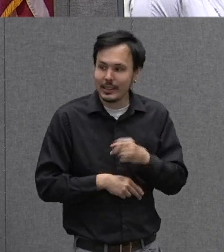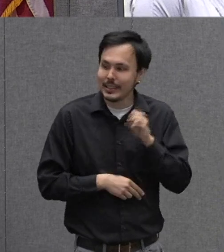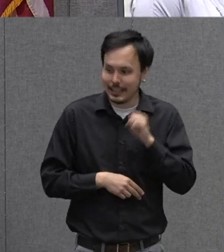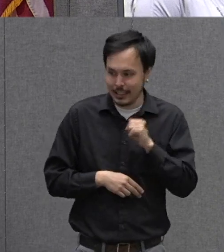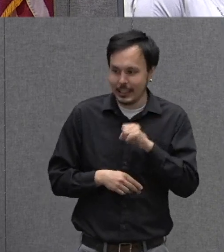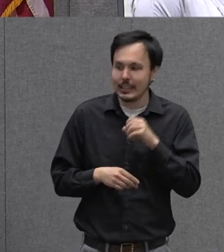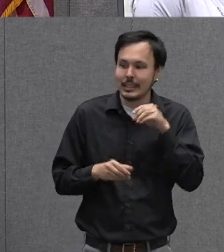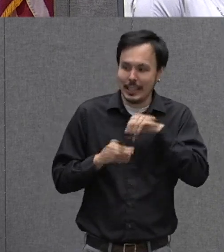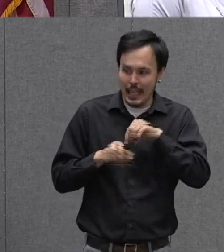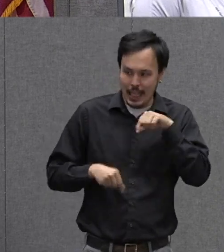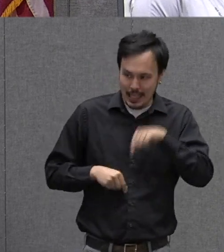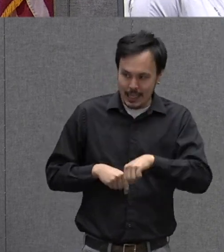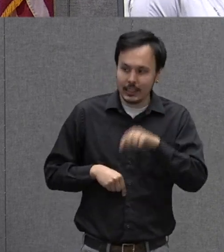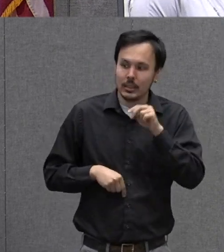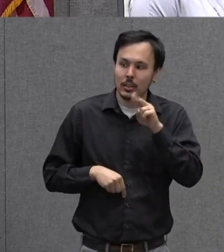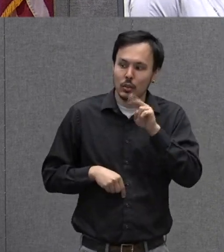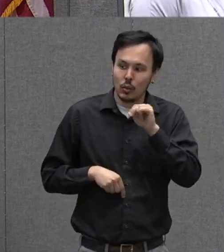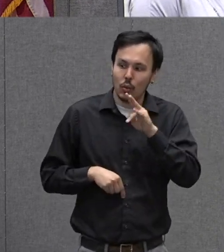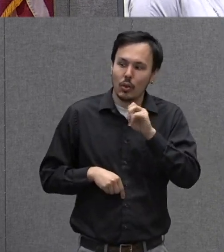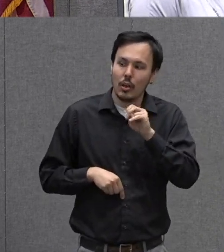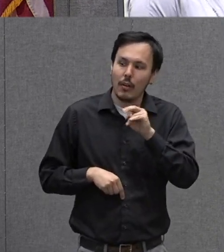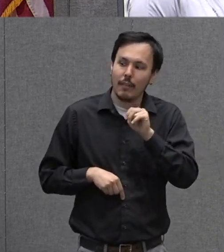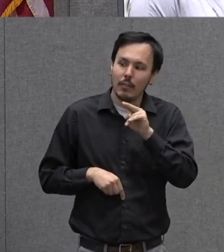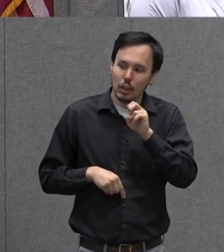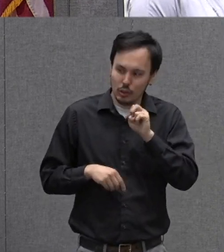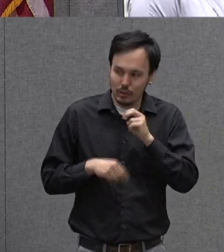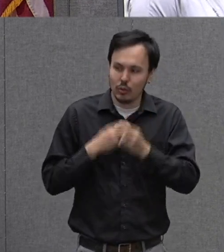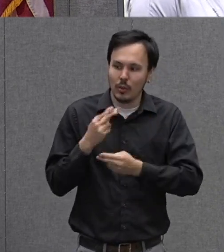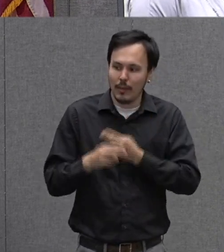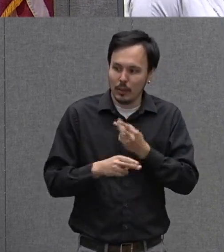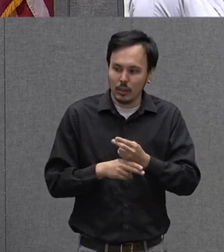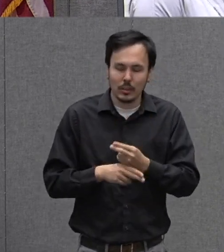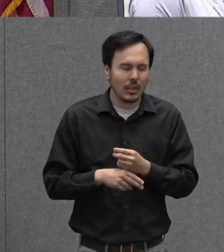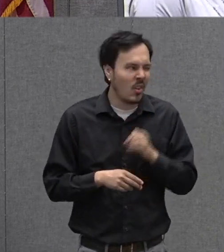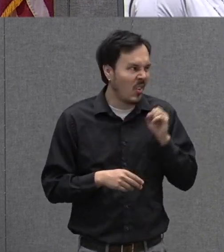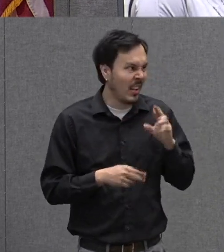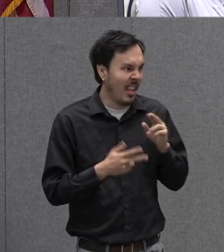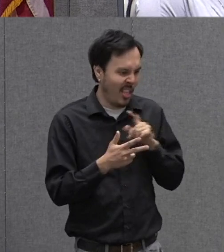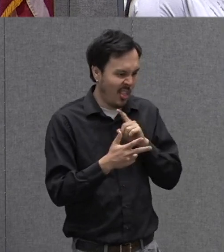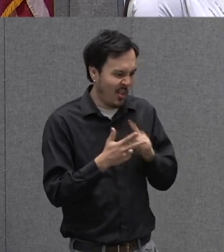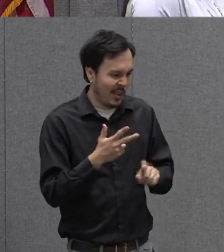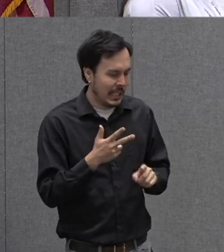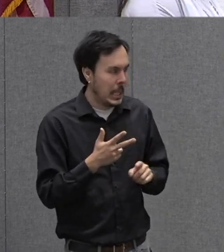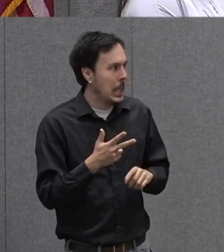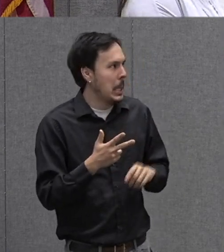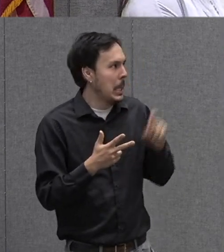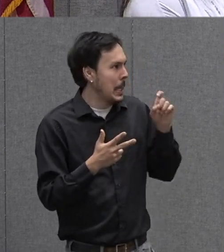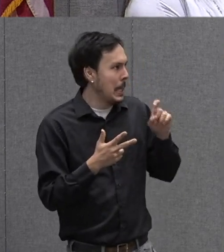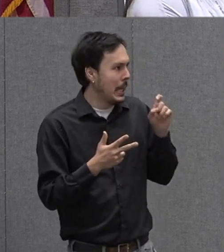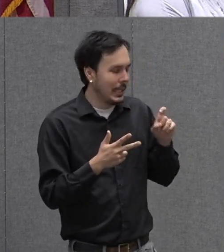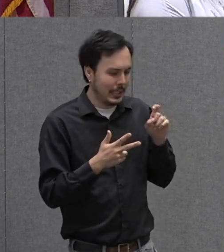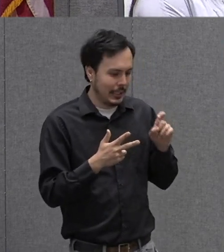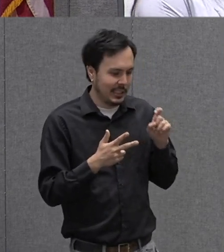So, real, universe, those three questions were all along the same lines. I'm gonna be more careful about my questions Mrs. Q. This is tricky. It is. - Okay.